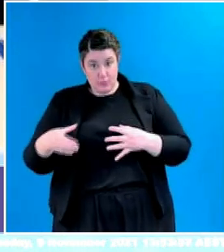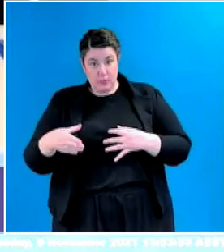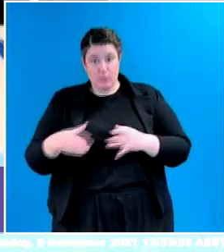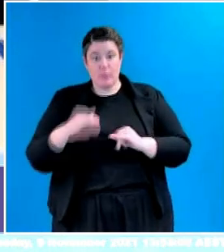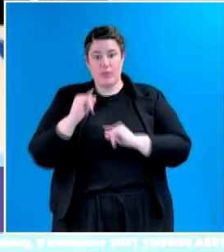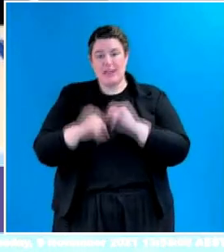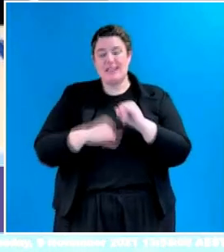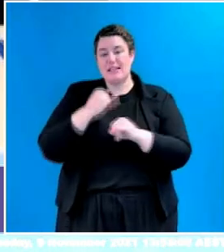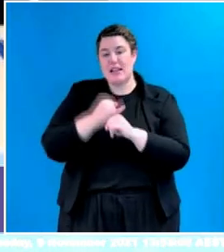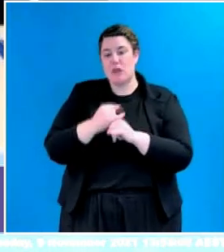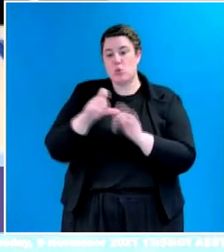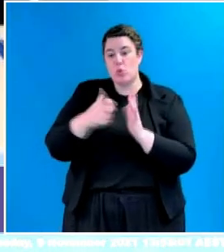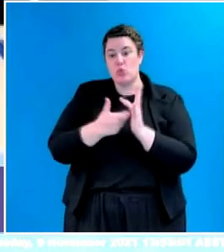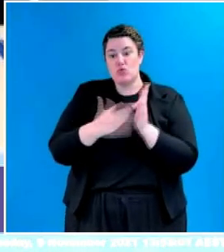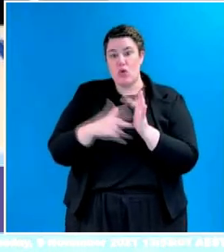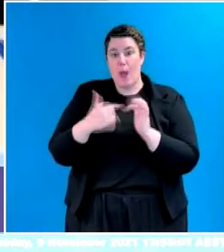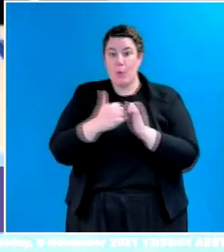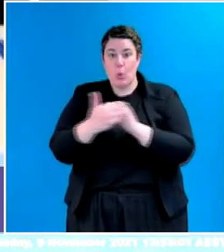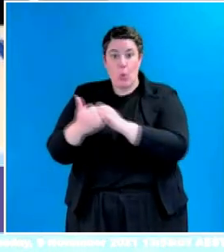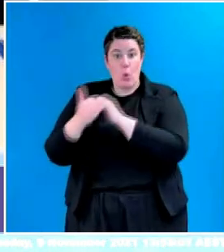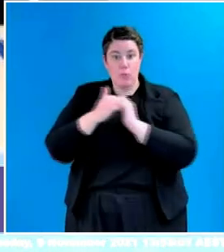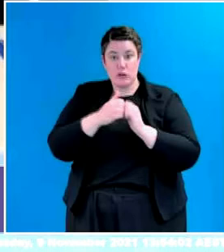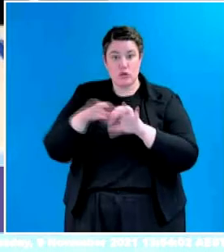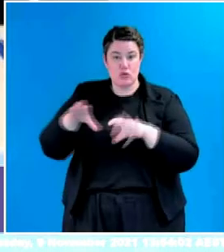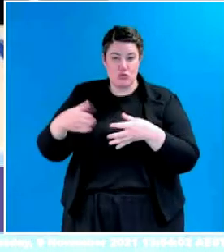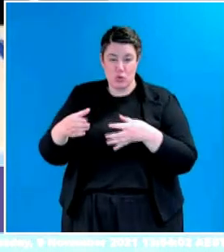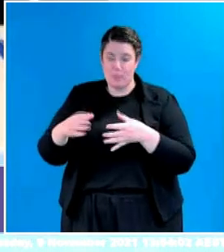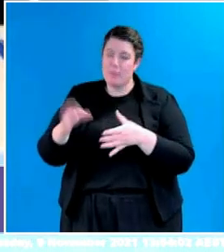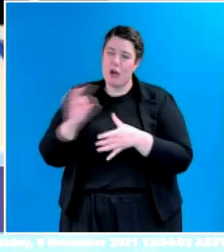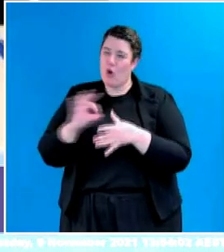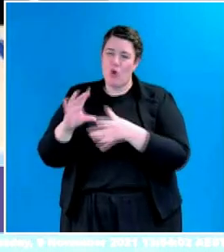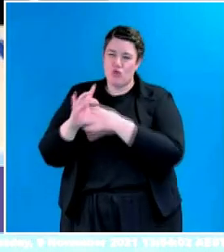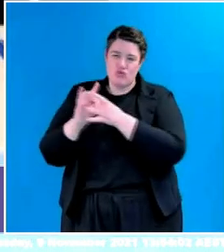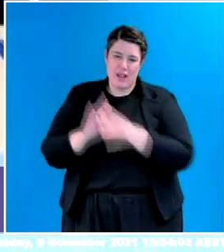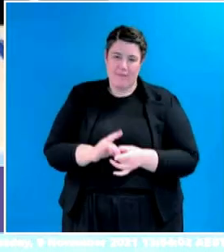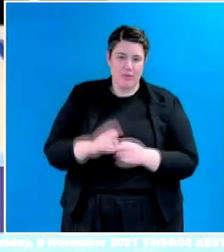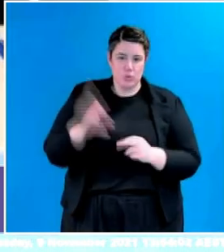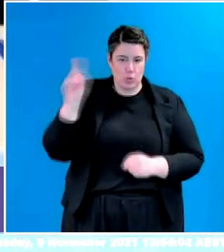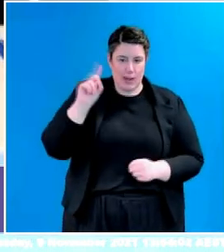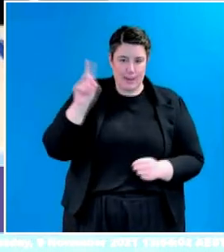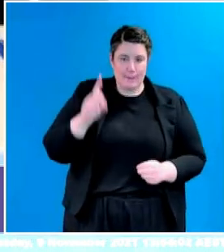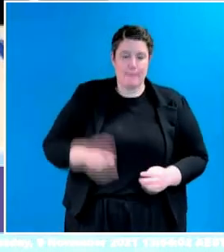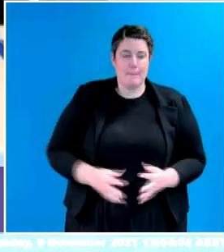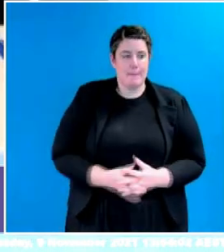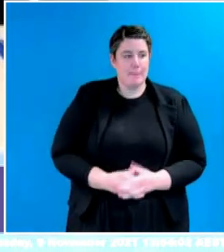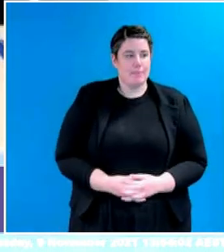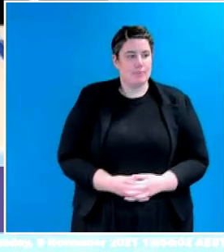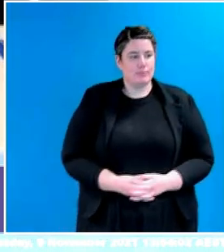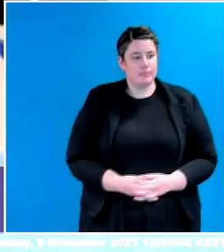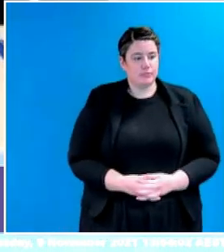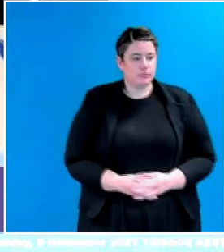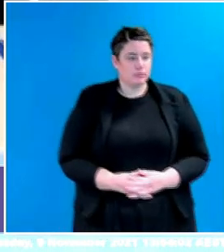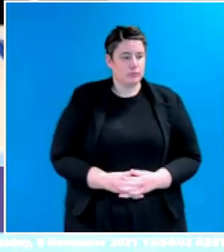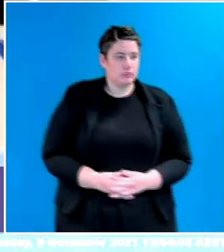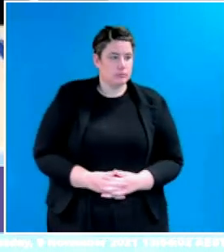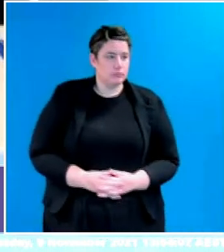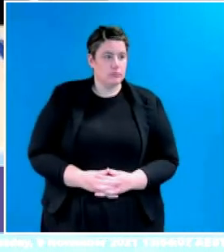Cooperation Group, which is not necessarily relevant to this discussion. What are your particular responsibilities